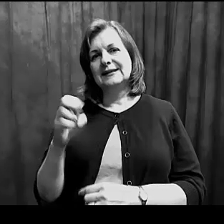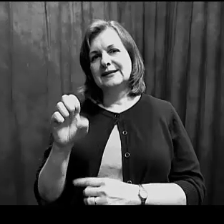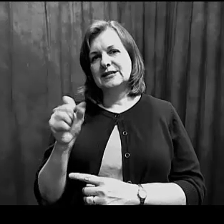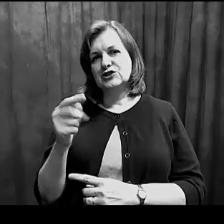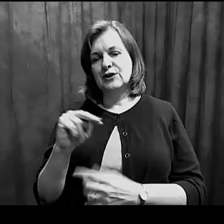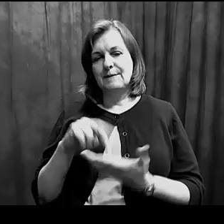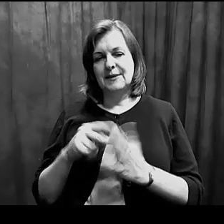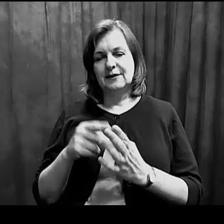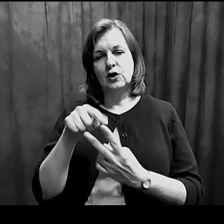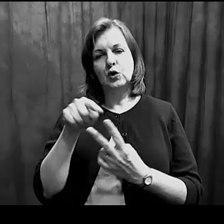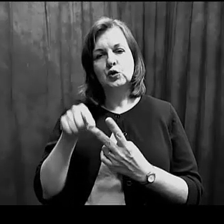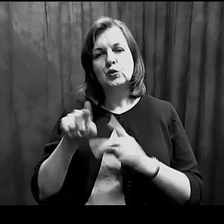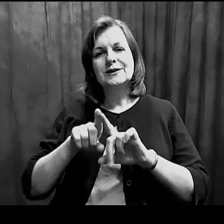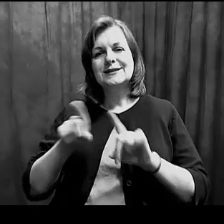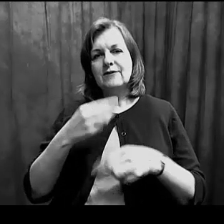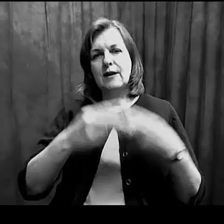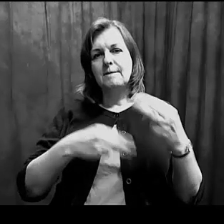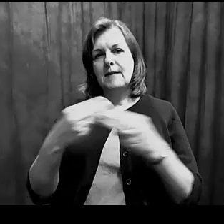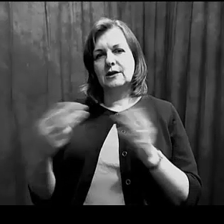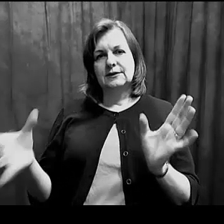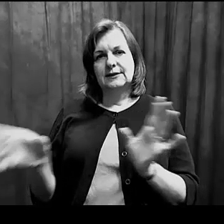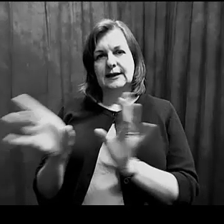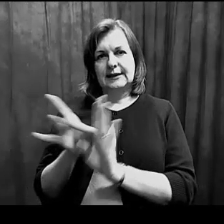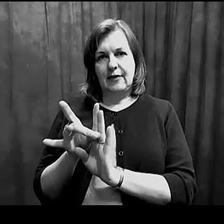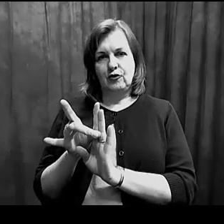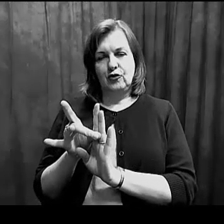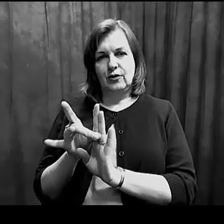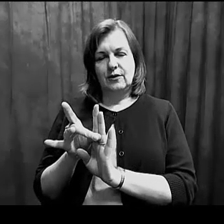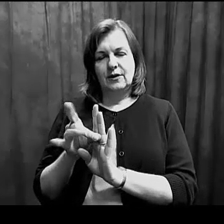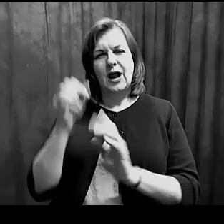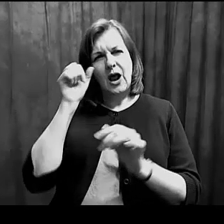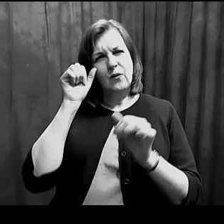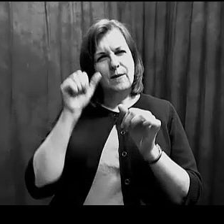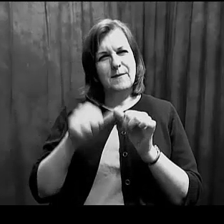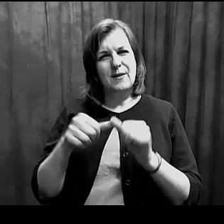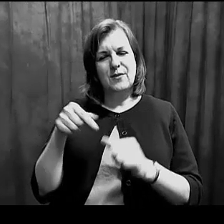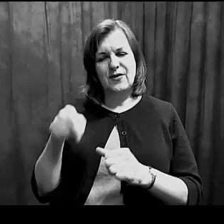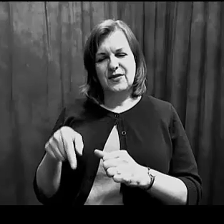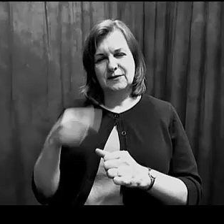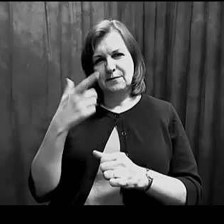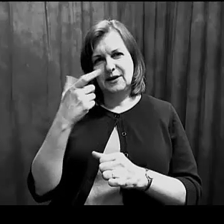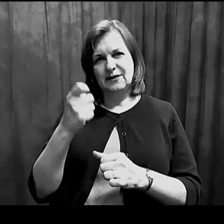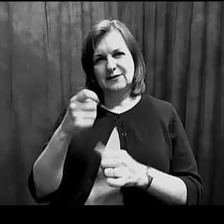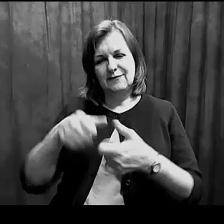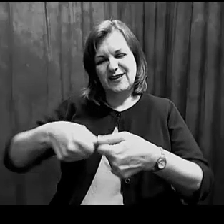adhesios is actually the sticking together of two different kinds of molecules